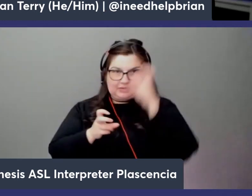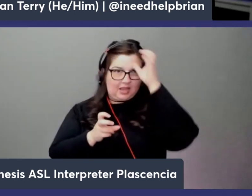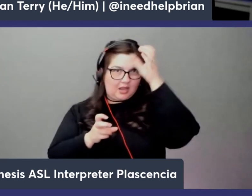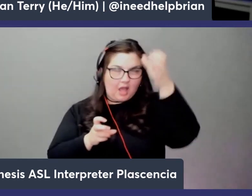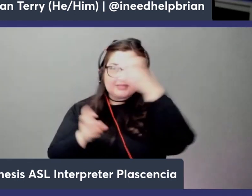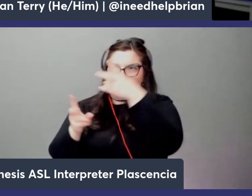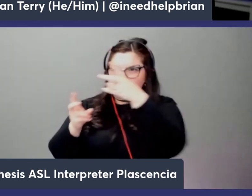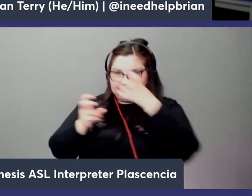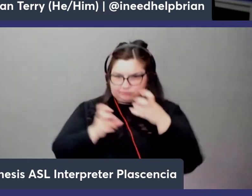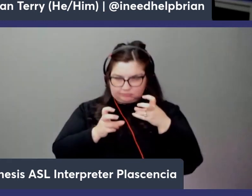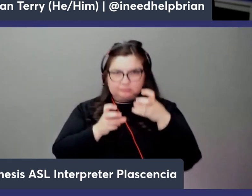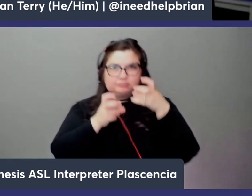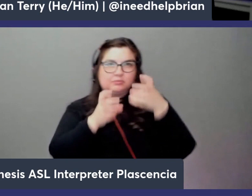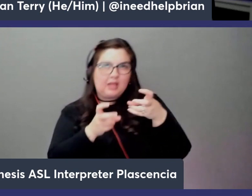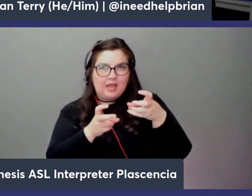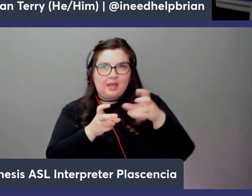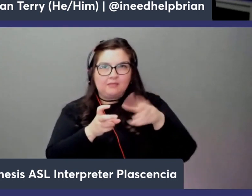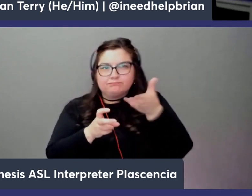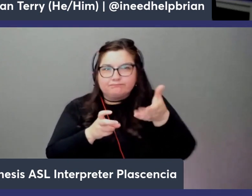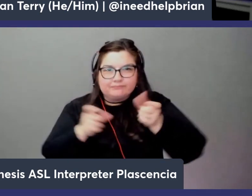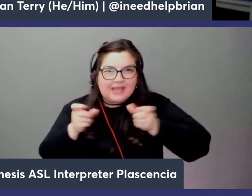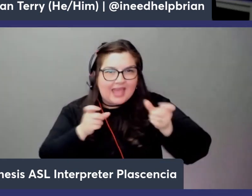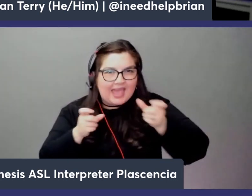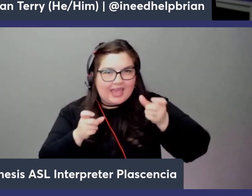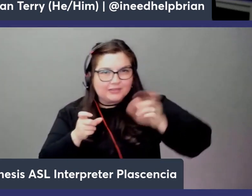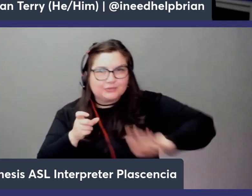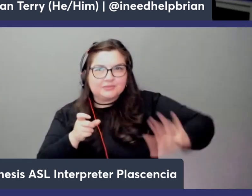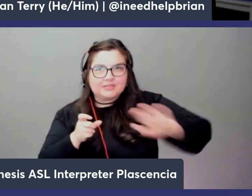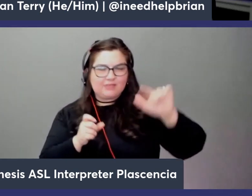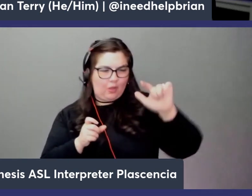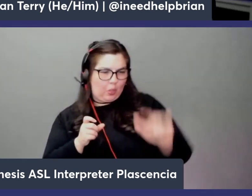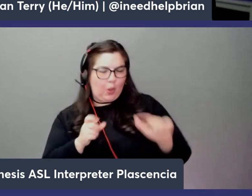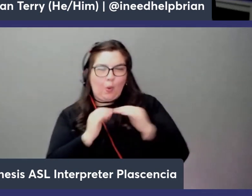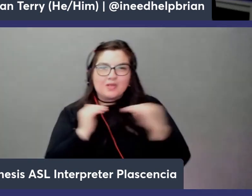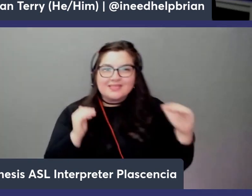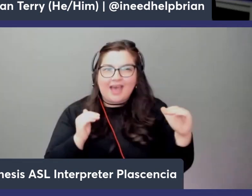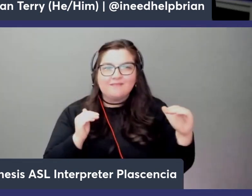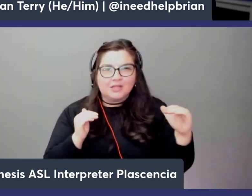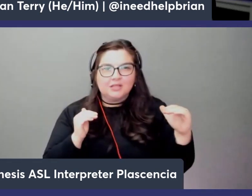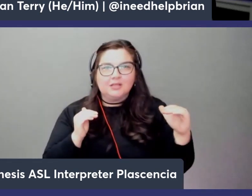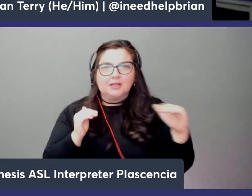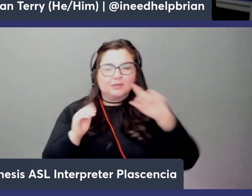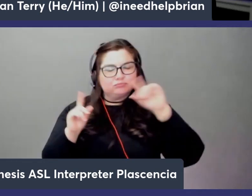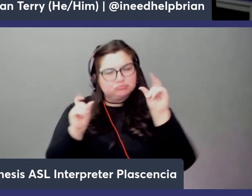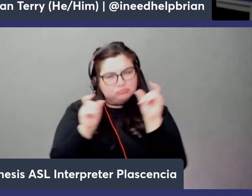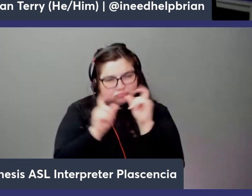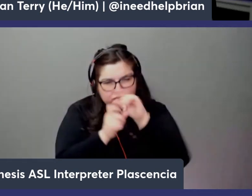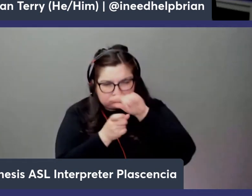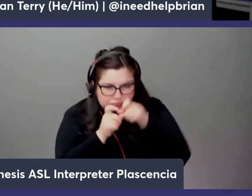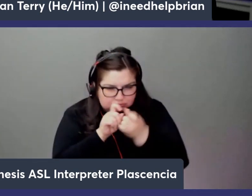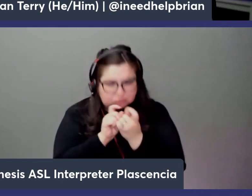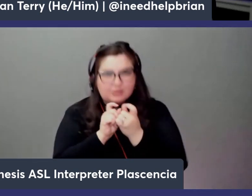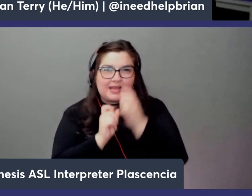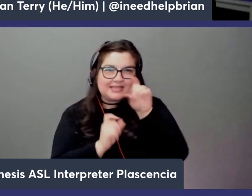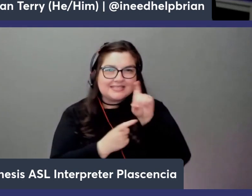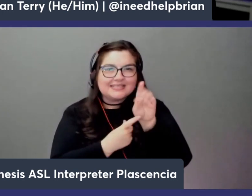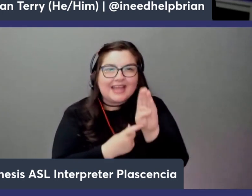are basically handled at the low level database. So if you want to think about... I like to think about databases